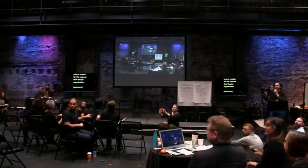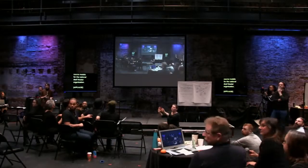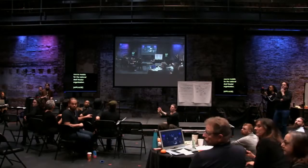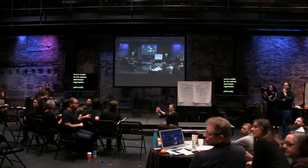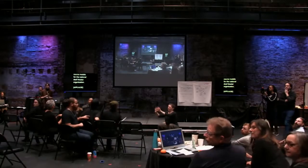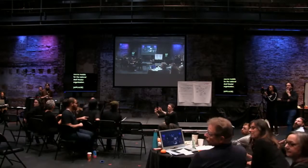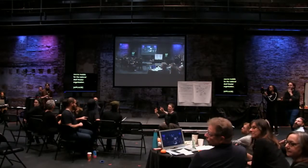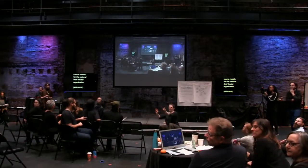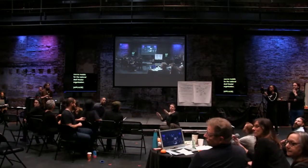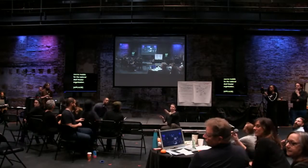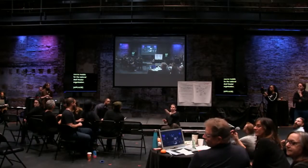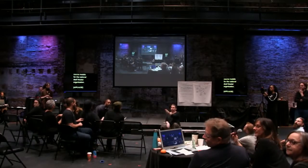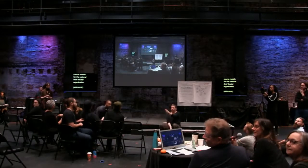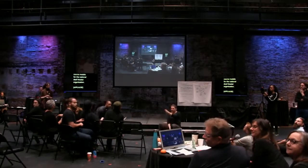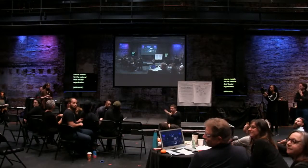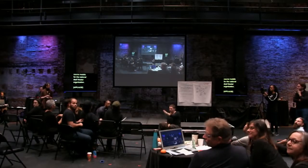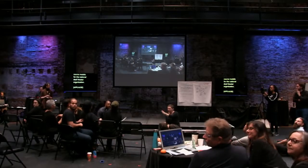[Female Interpreter] Cala?